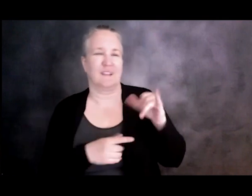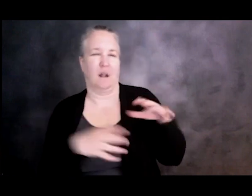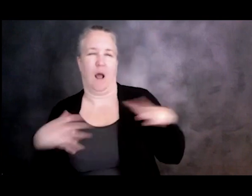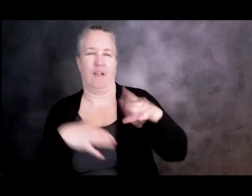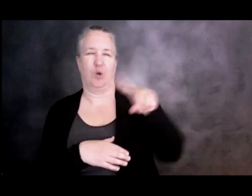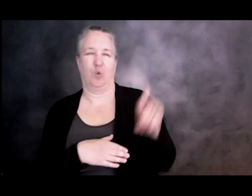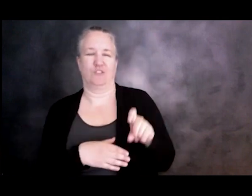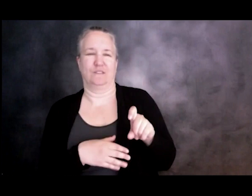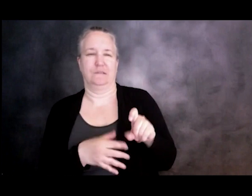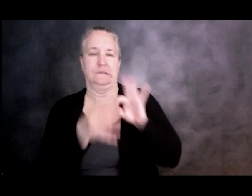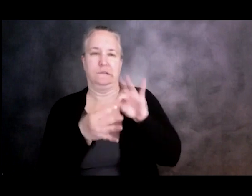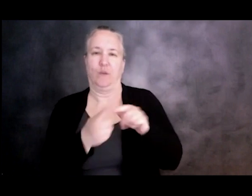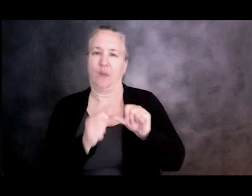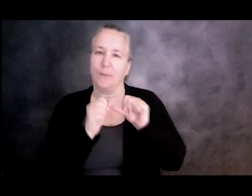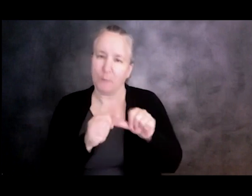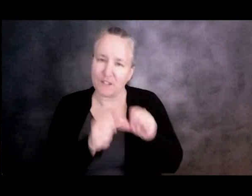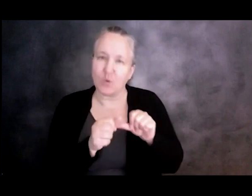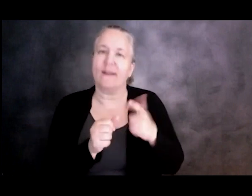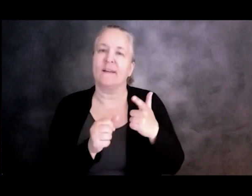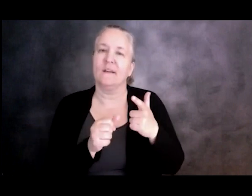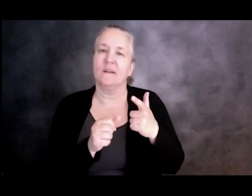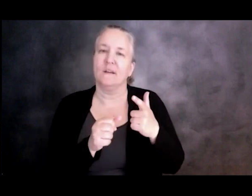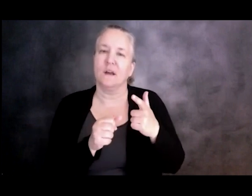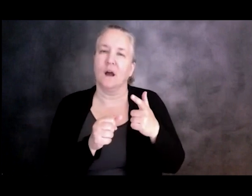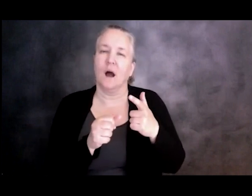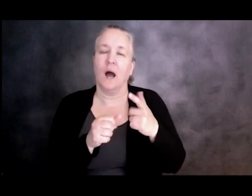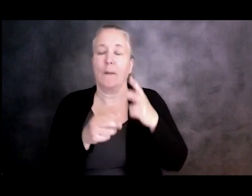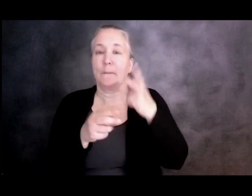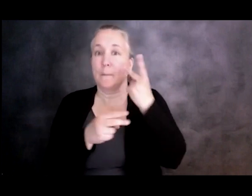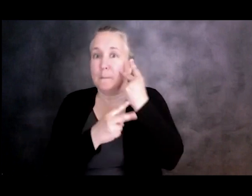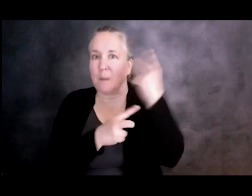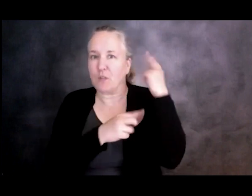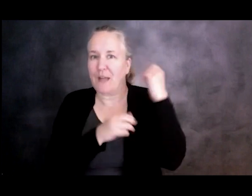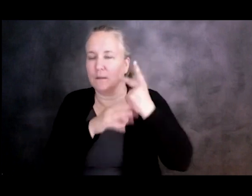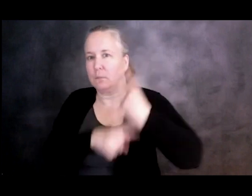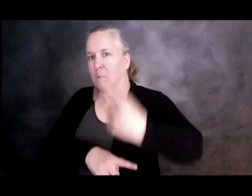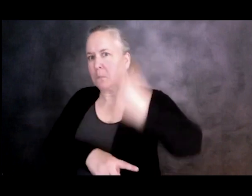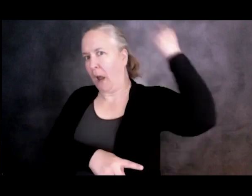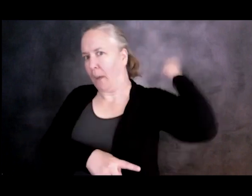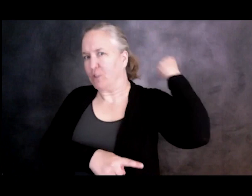in perpetuating both the short- and long-term memory pieces. And it feels like we're in this moment of a weird cycle,